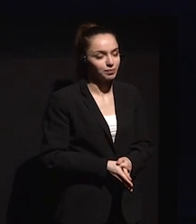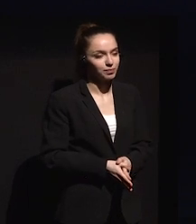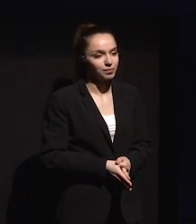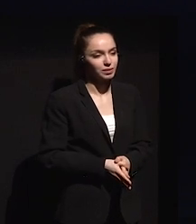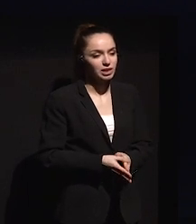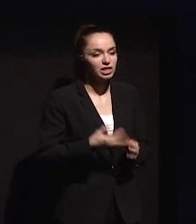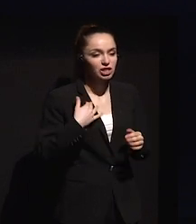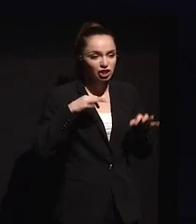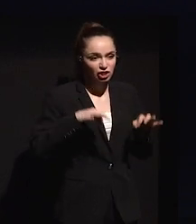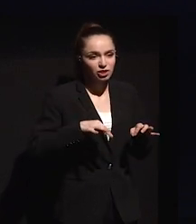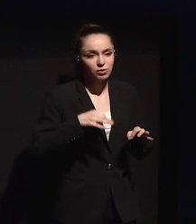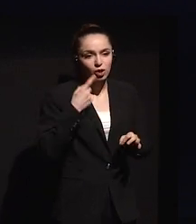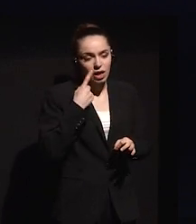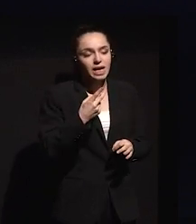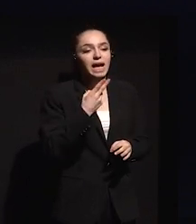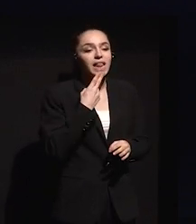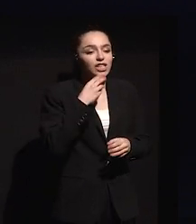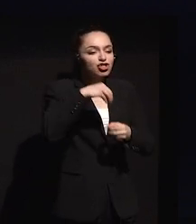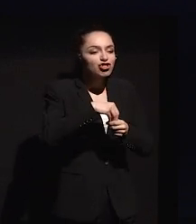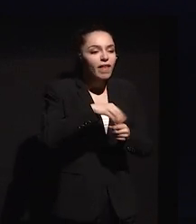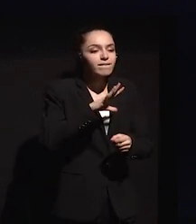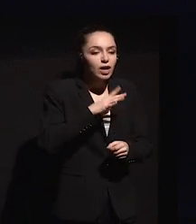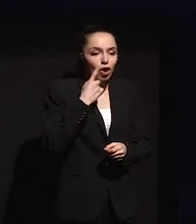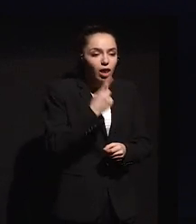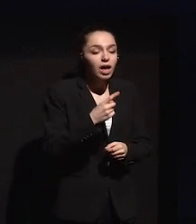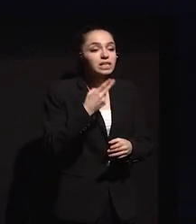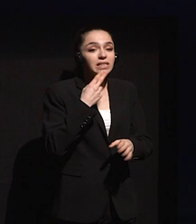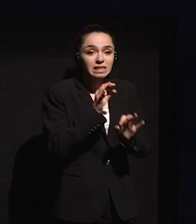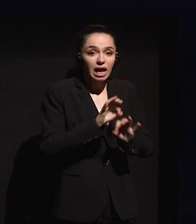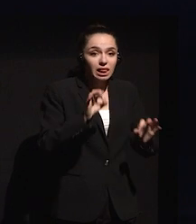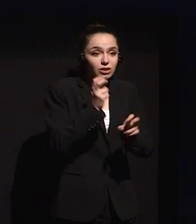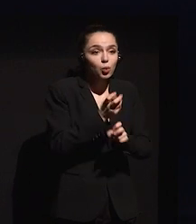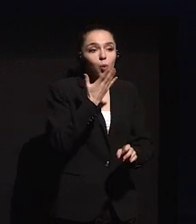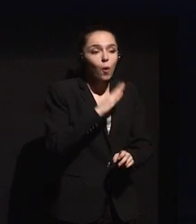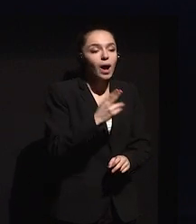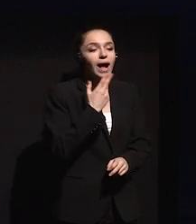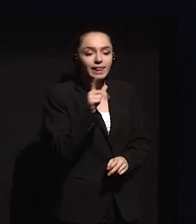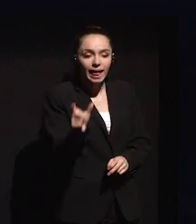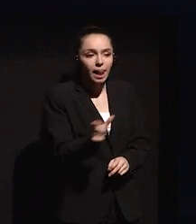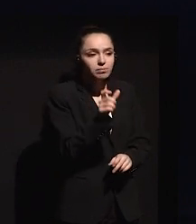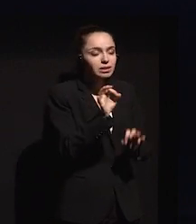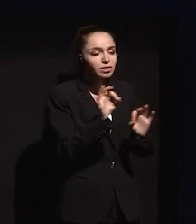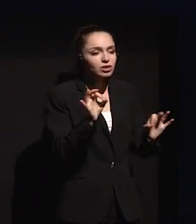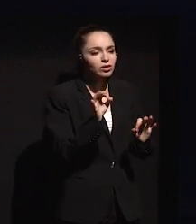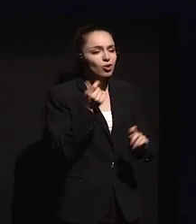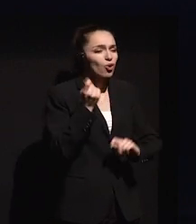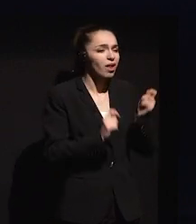I can say that we have reached from a past understanding that does not include woman